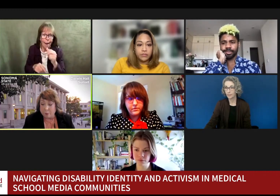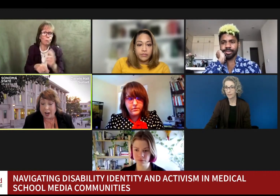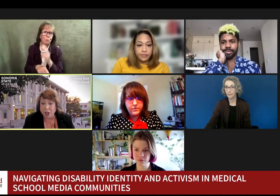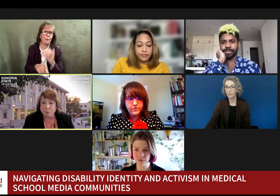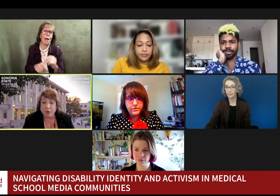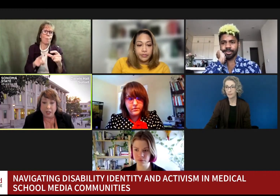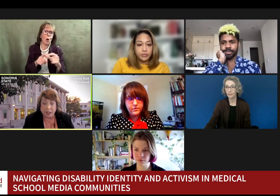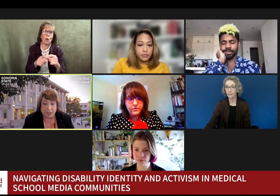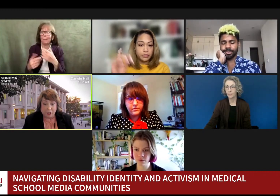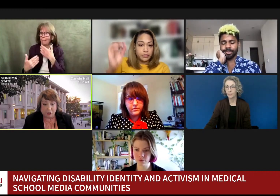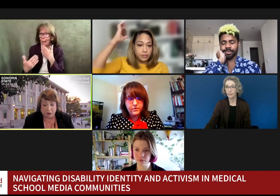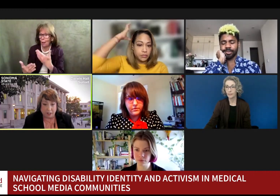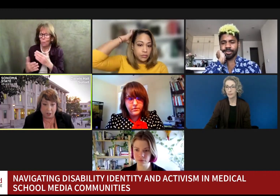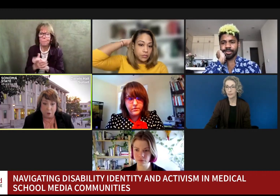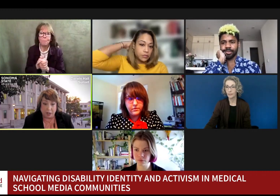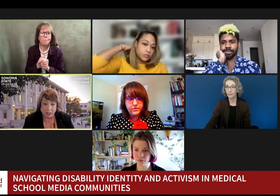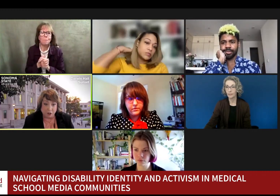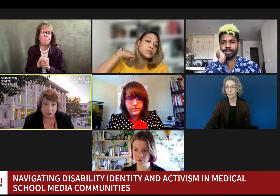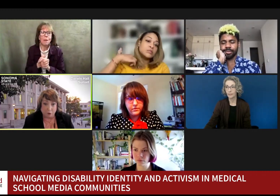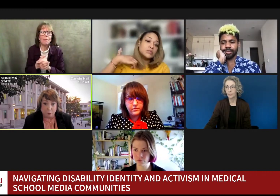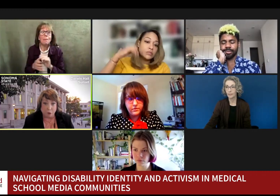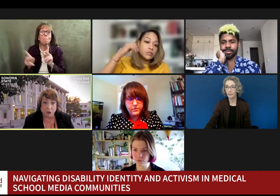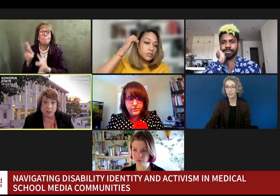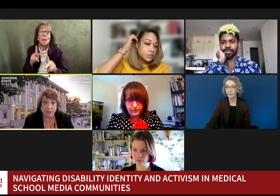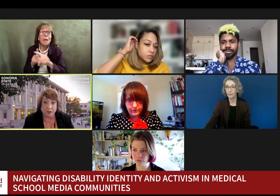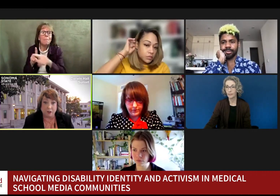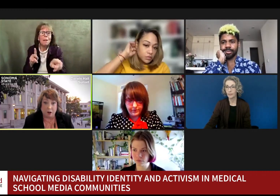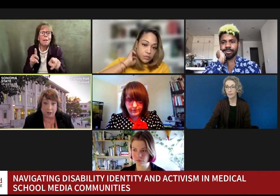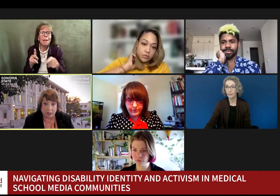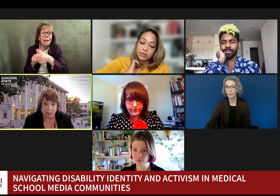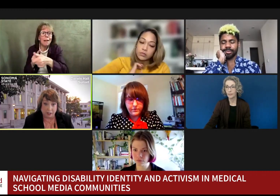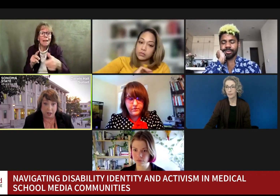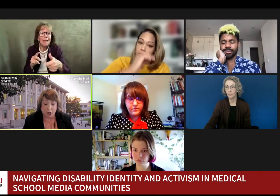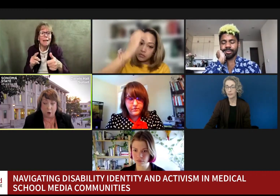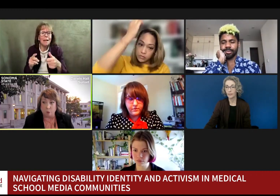I immediately started getting messages from nurses in the audience,